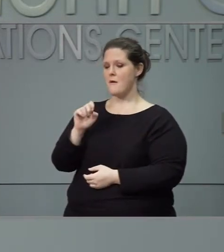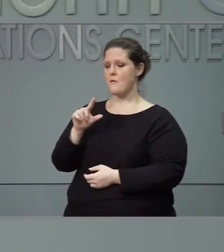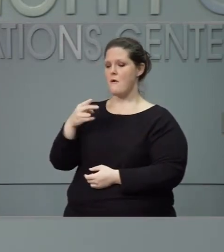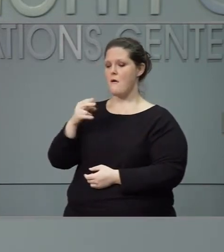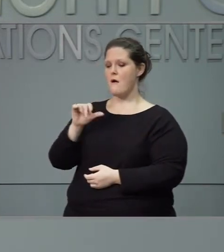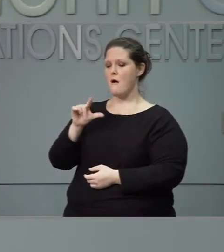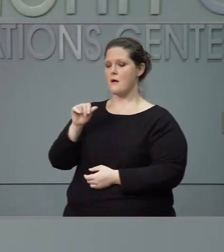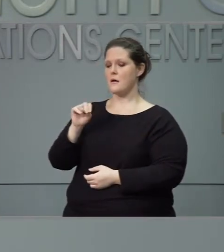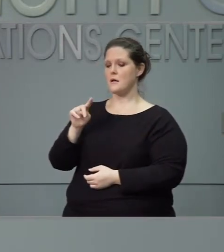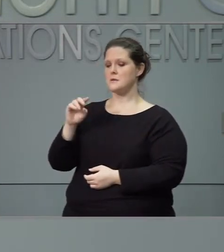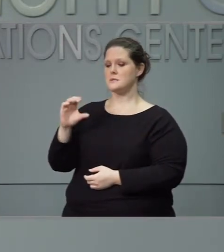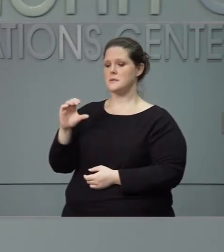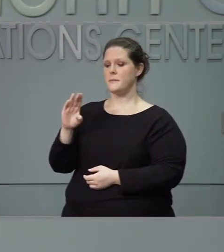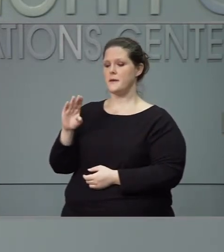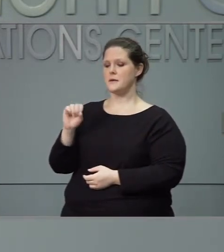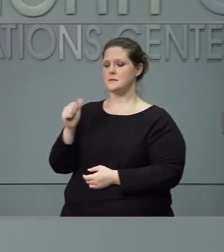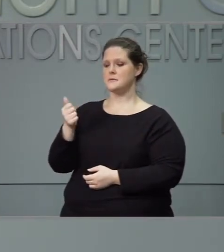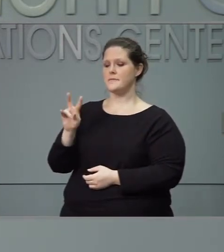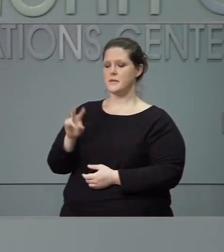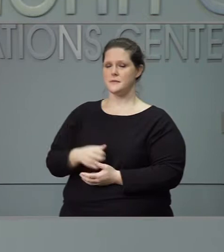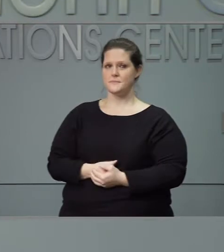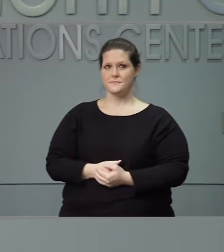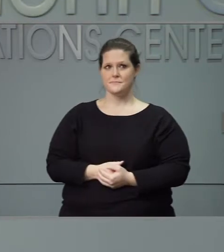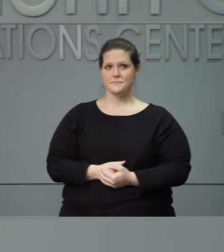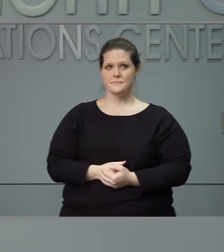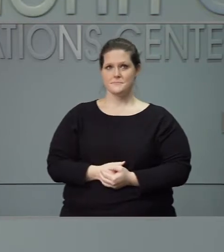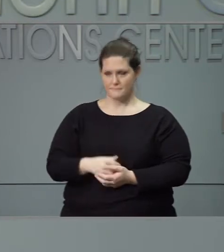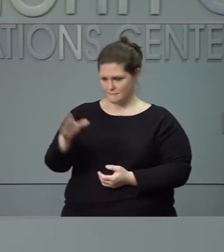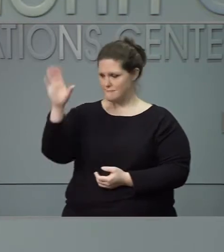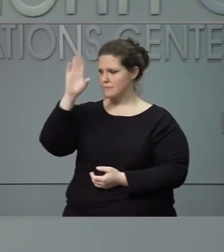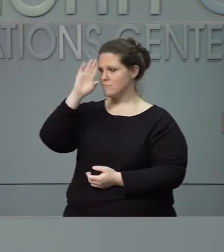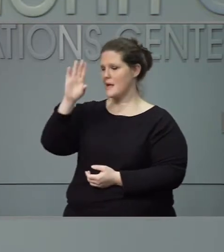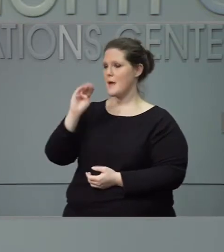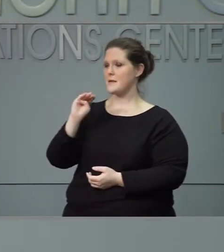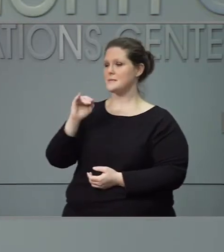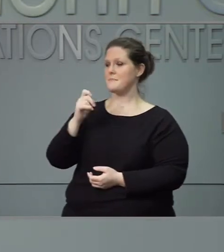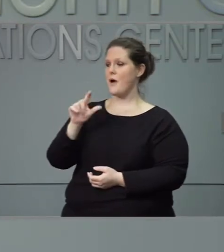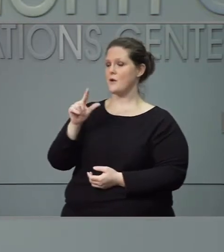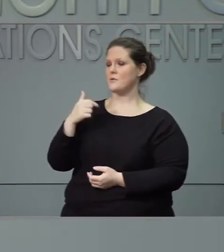ESTÁN DESALENTANDO A QUE USEN LAS MASCARILLAS Y QUE DICEN QUE